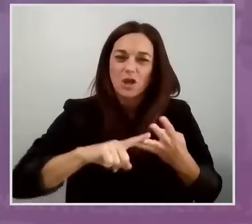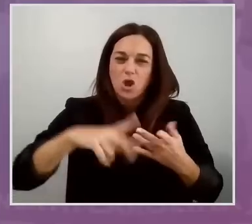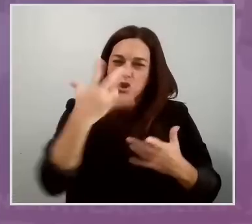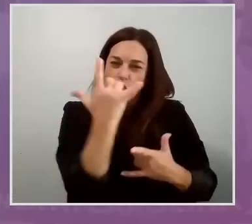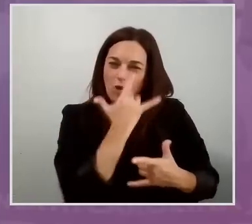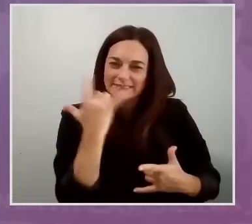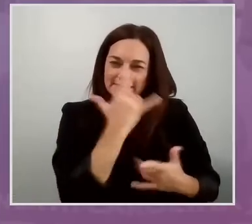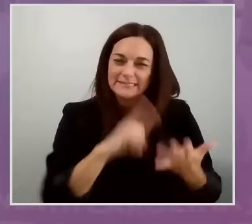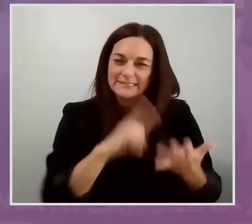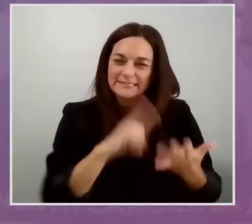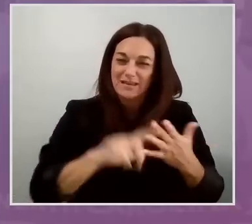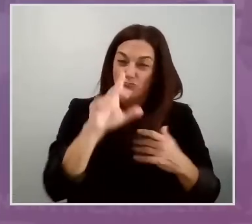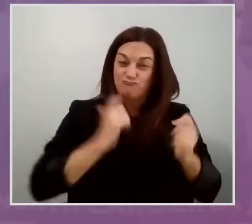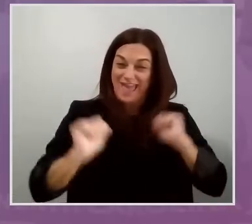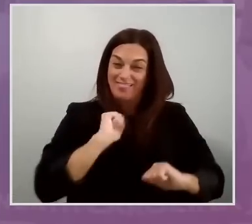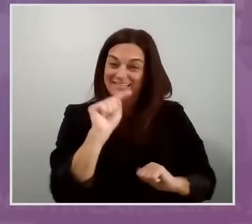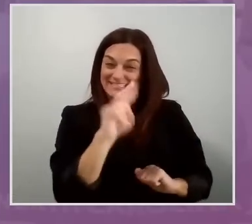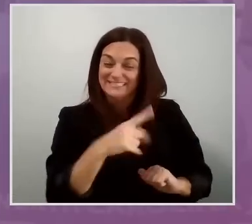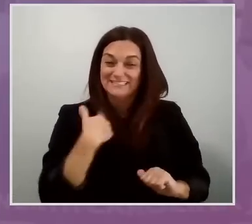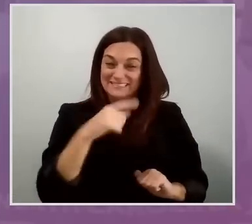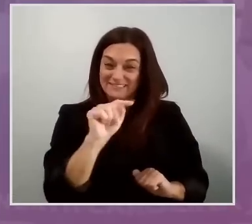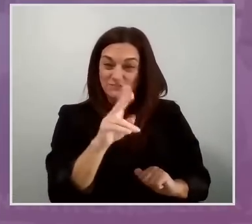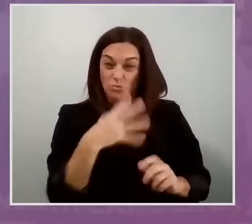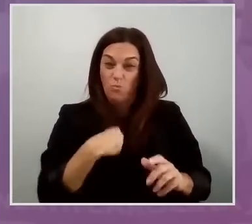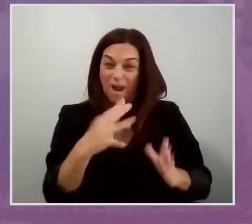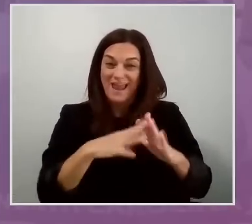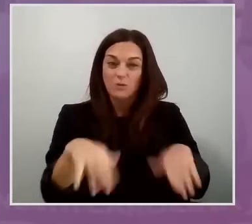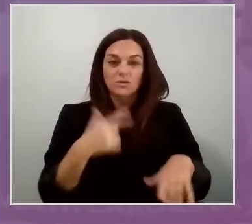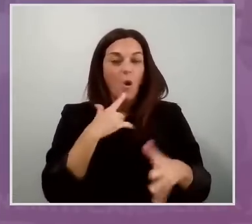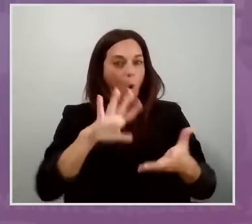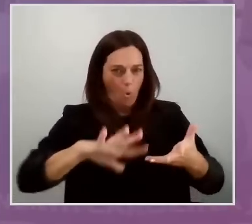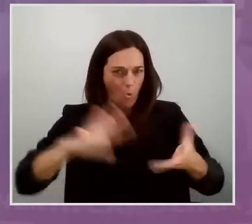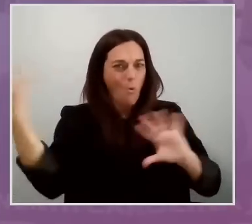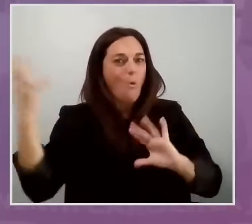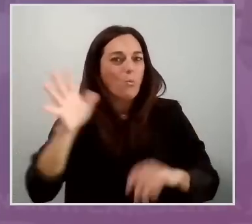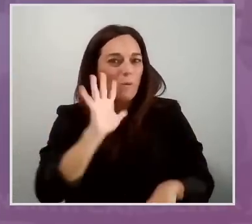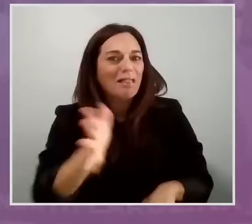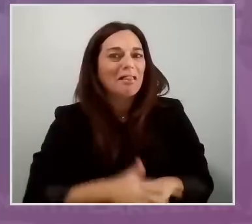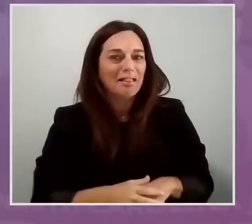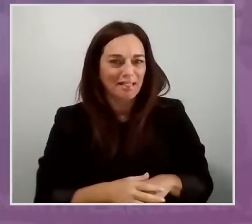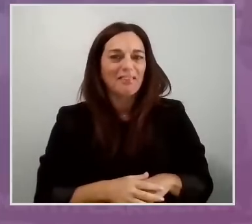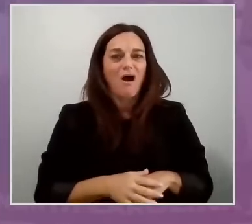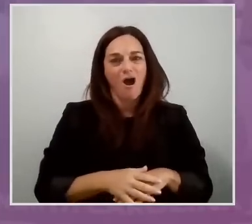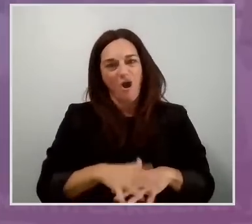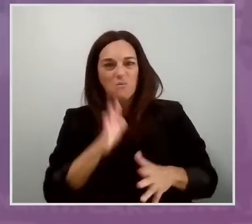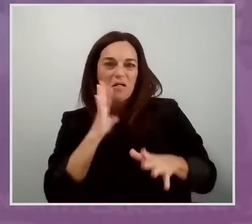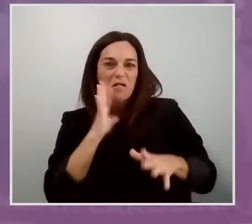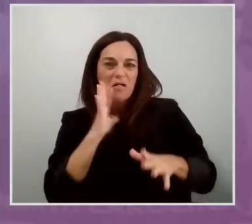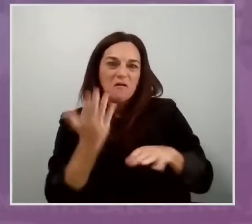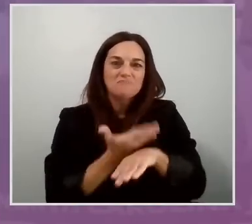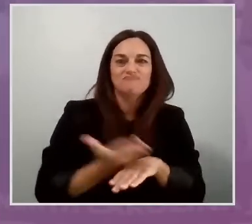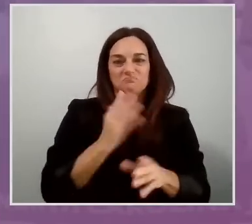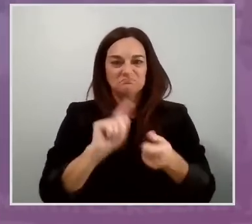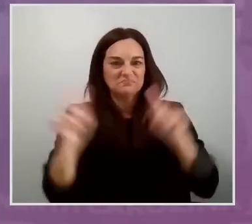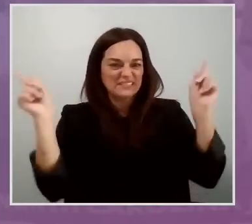HAPPENS WHEN AMERICA THROWS CAUTION TO THE WIND.